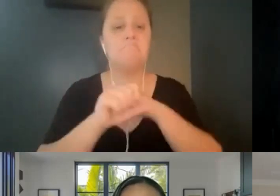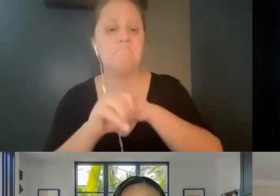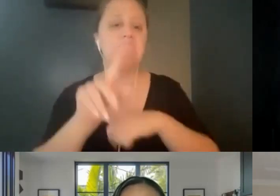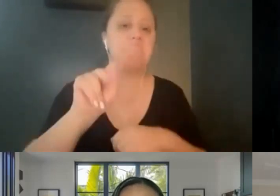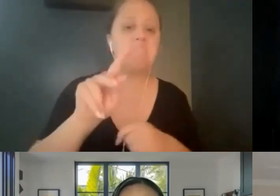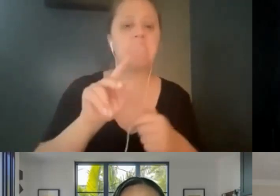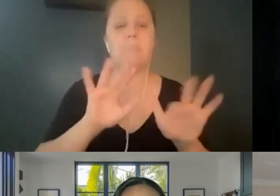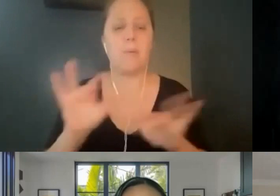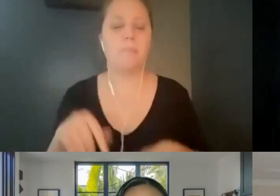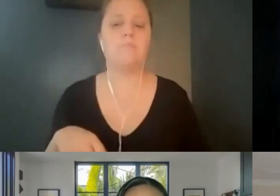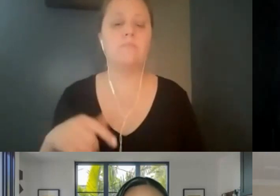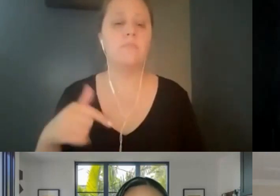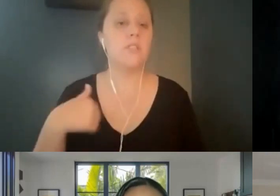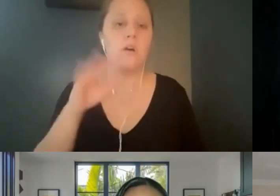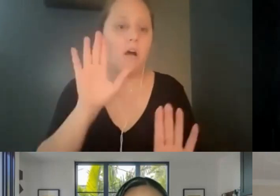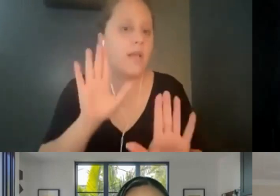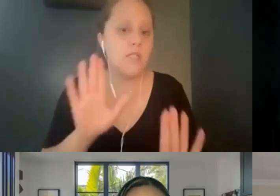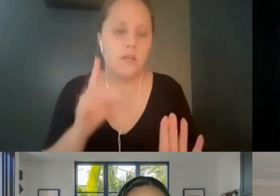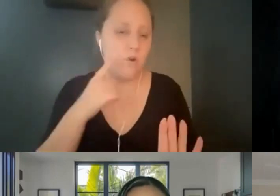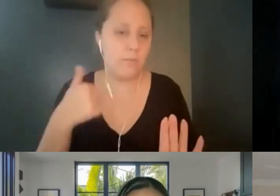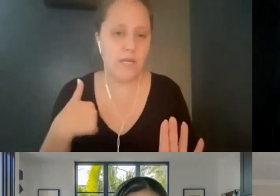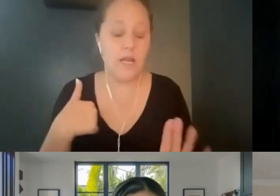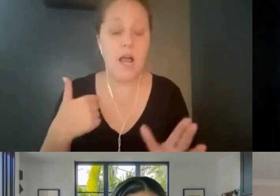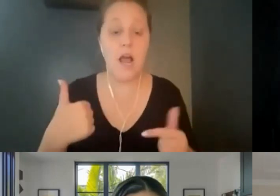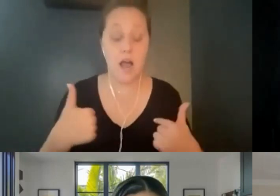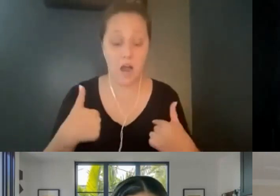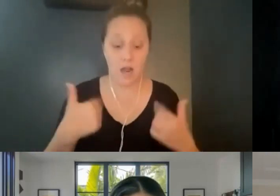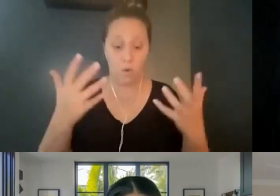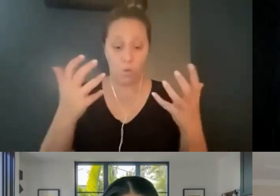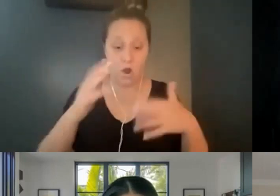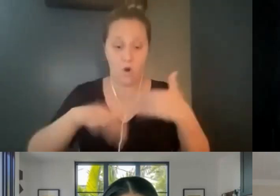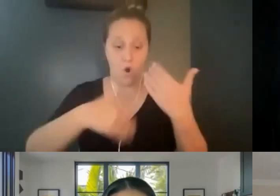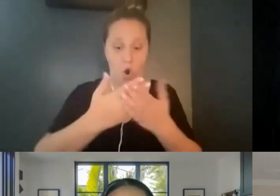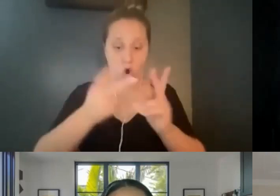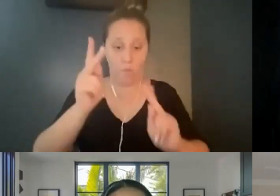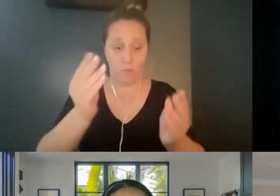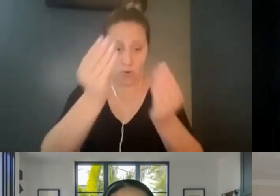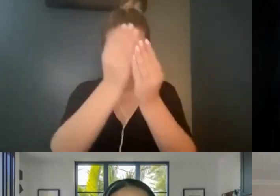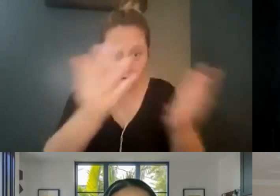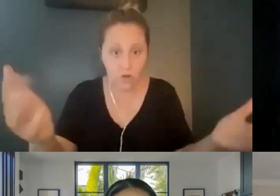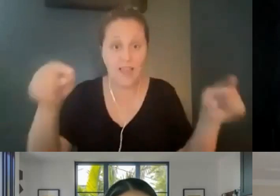I just want everyone to understand what we have available for us in the 21st century.